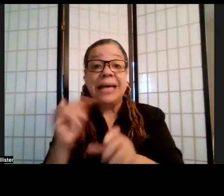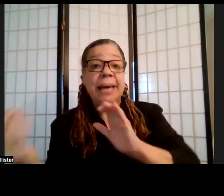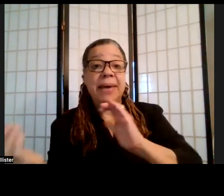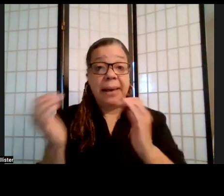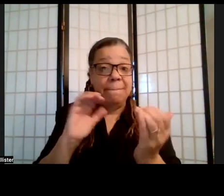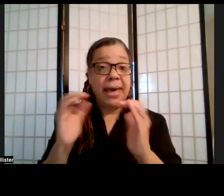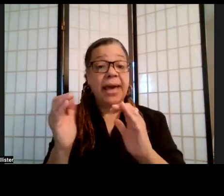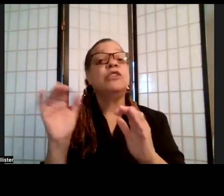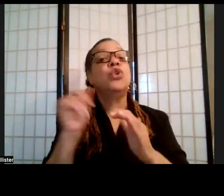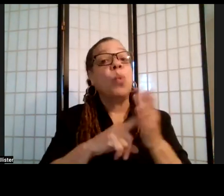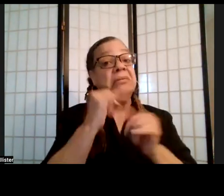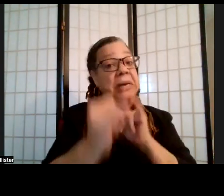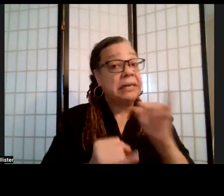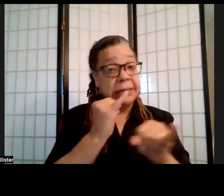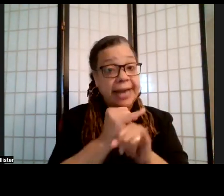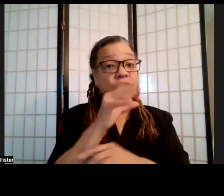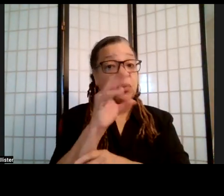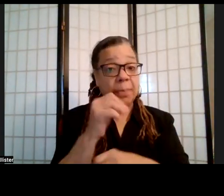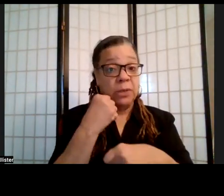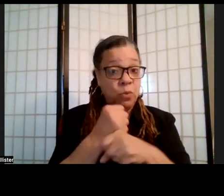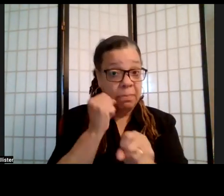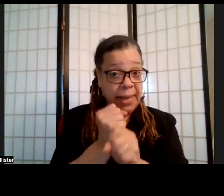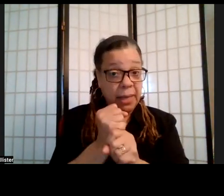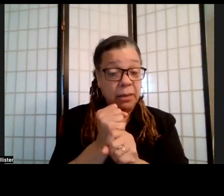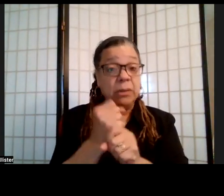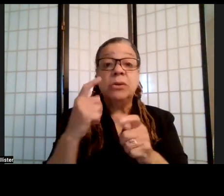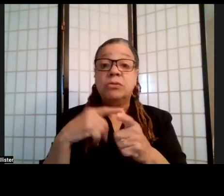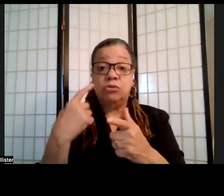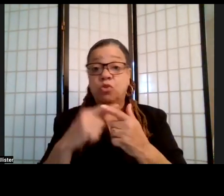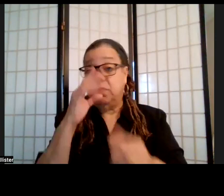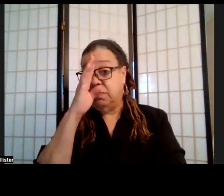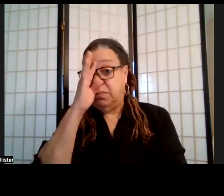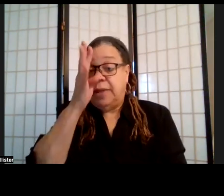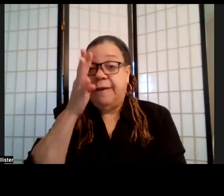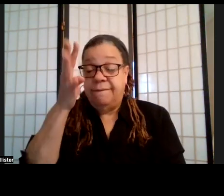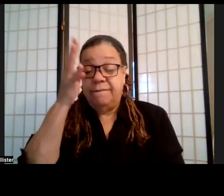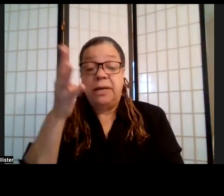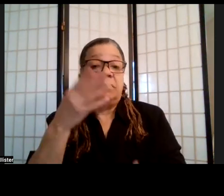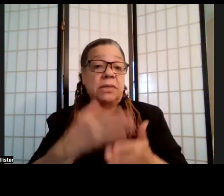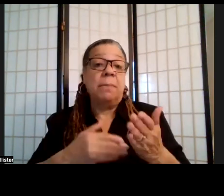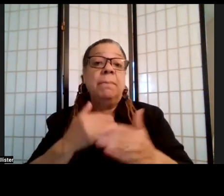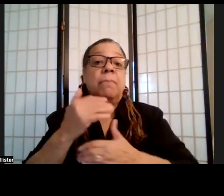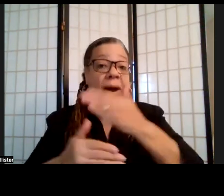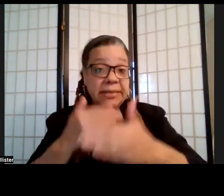were making. Indian companies started to reverse engineer in order to come up with a process-- with processes by which they could make products identical